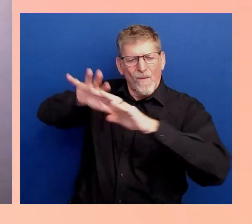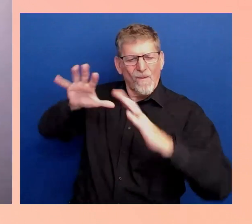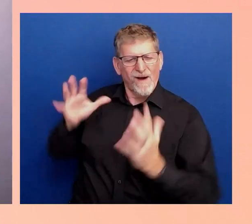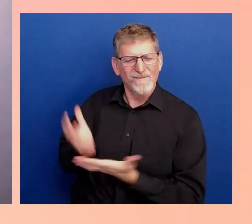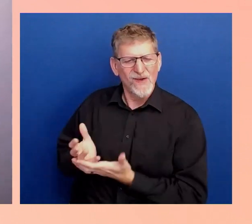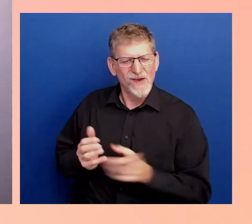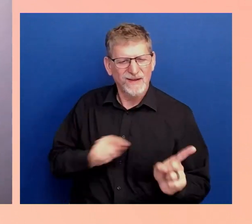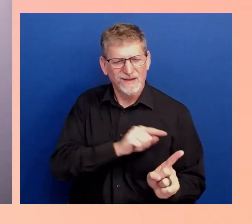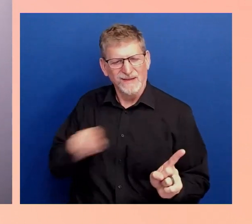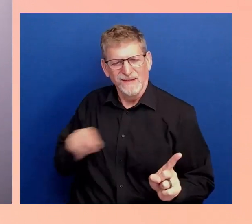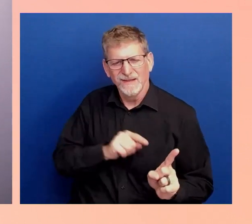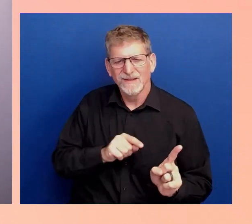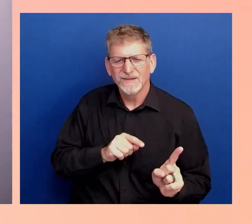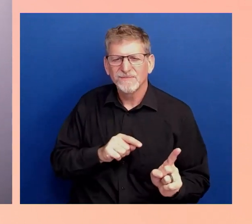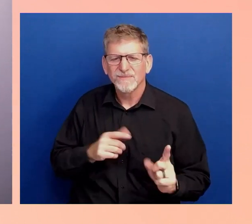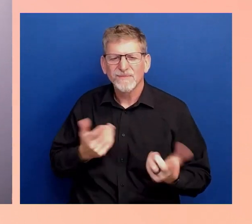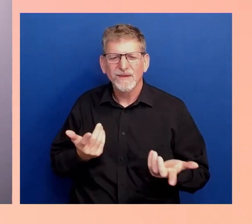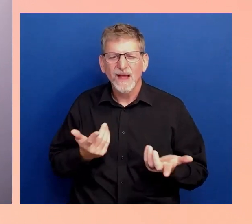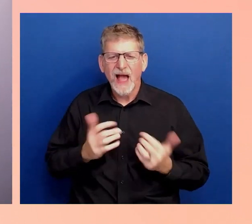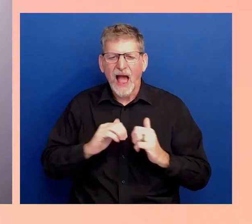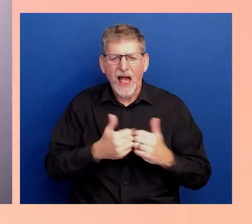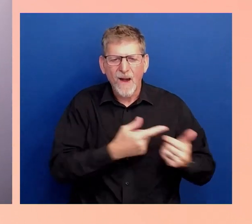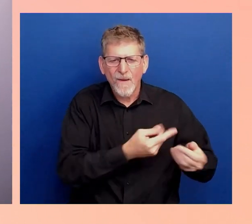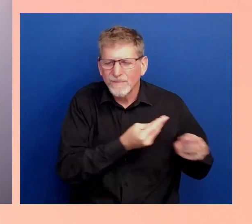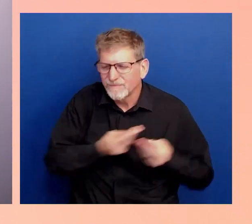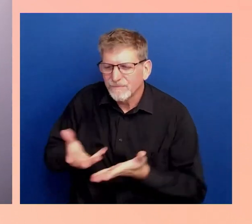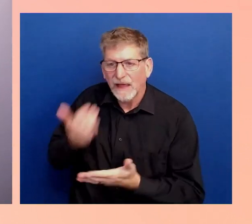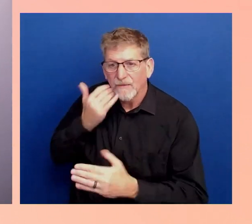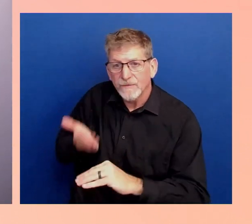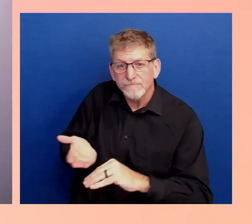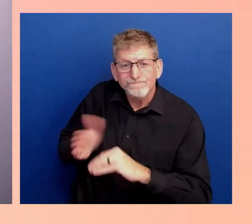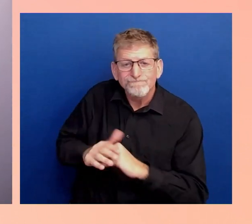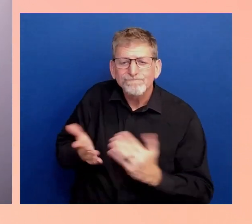If we're not taking that into account, especially the way that